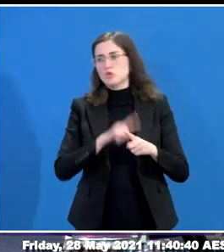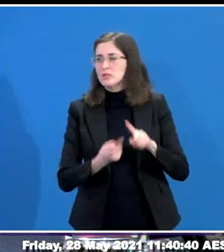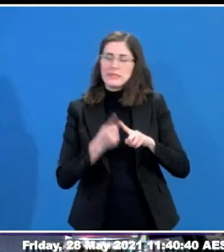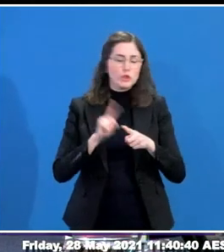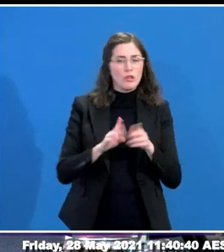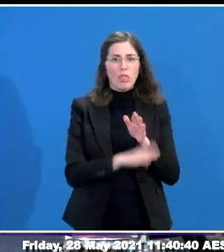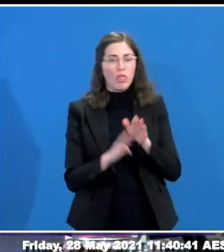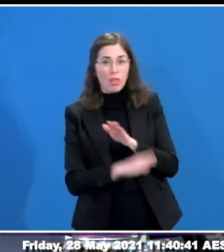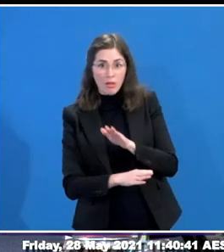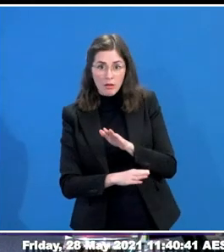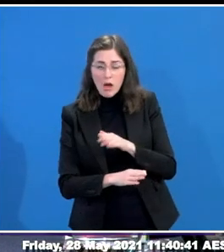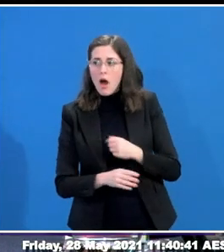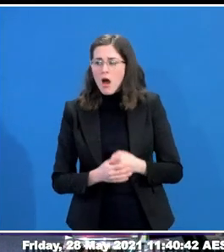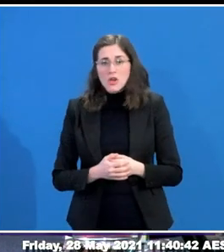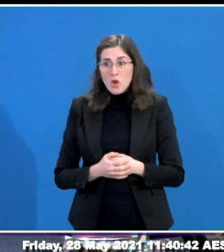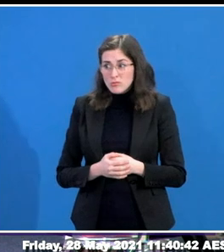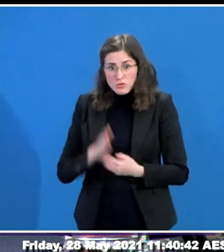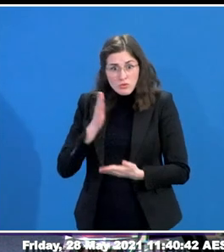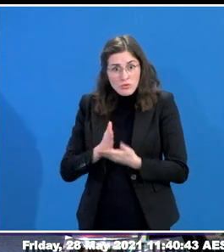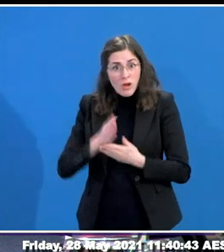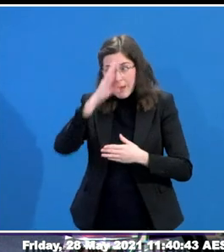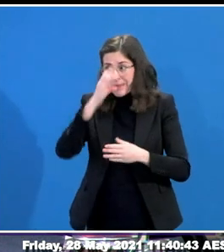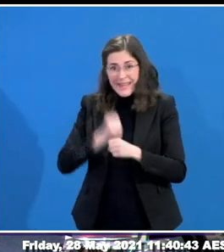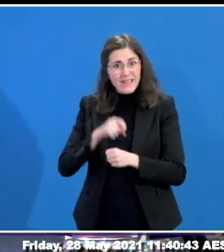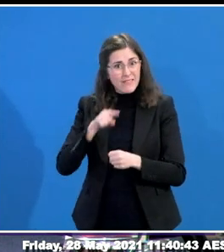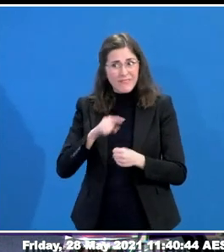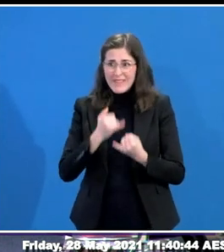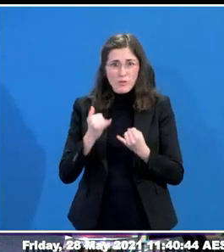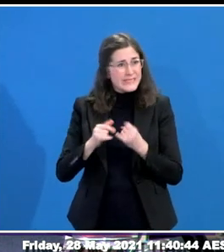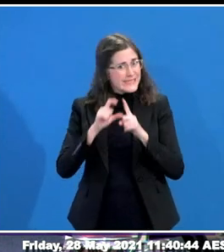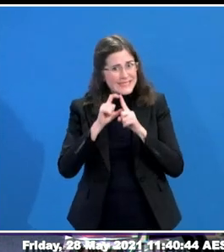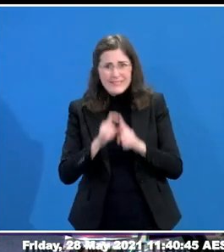No, I don't believe. It is a complex situation. The clients' support needs are complex.